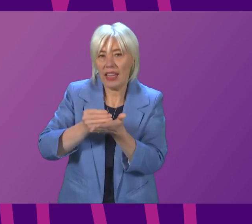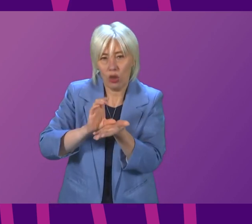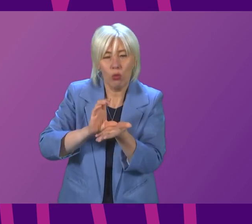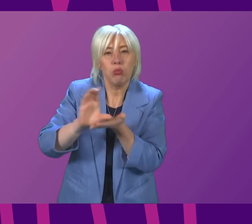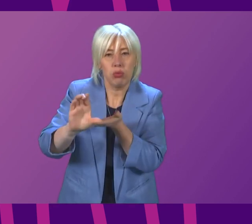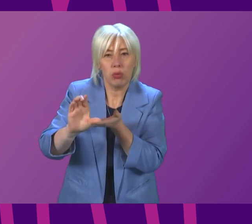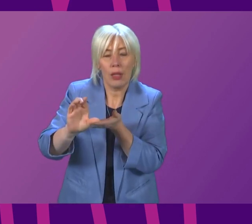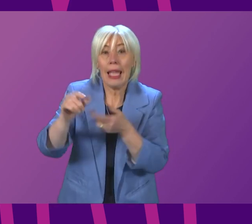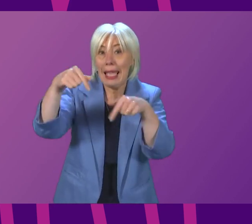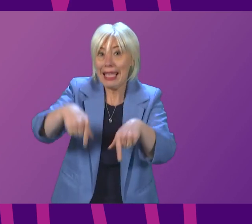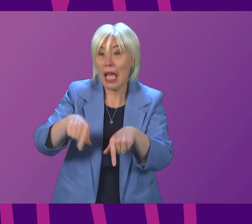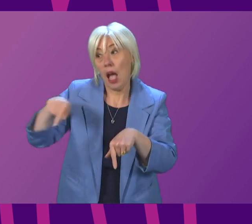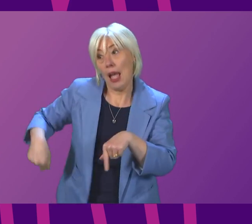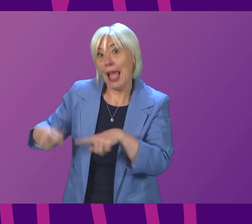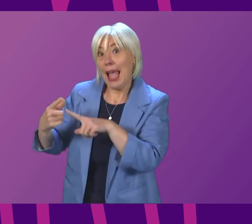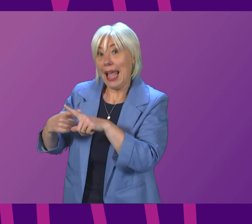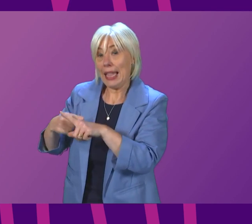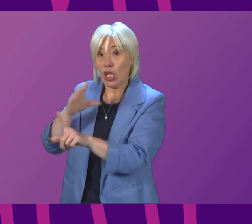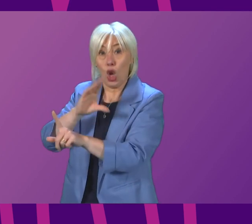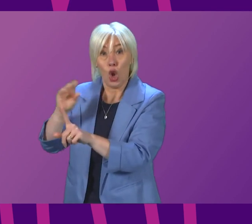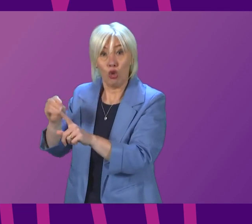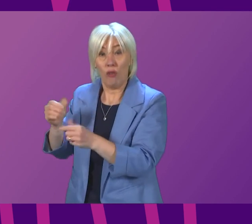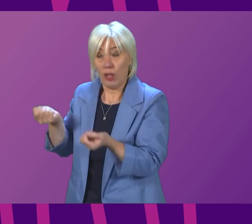getting south of the border, where the Conservatives are in government.